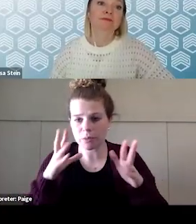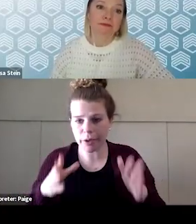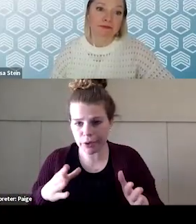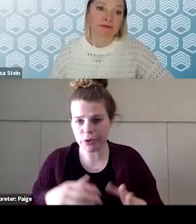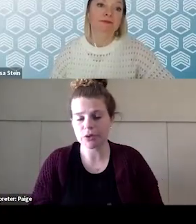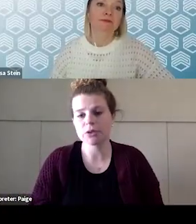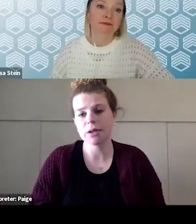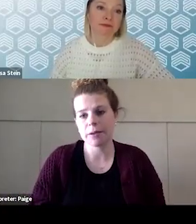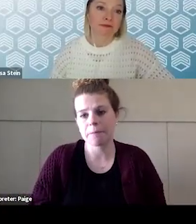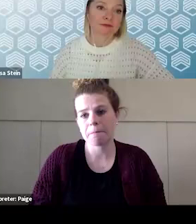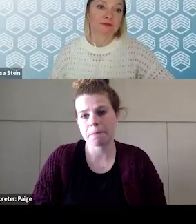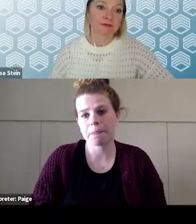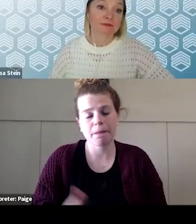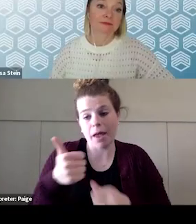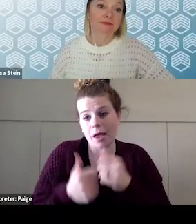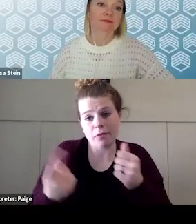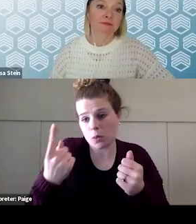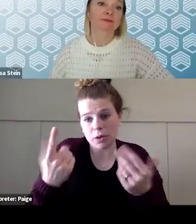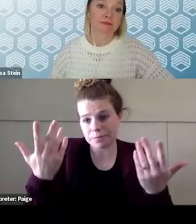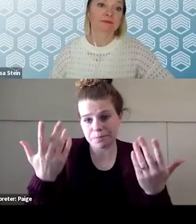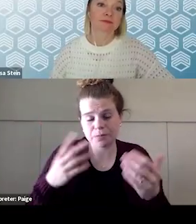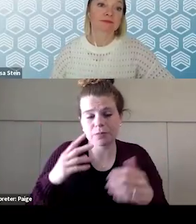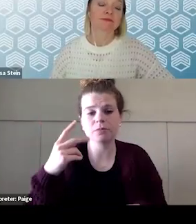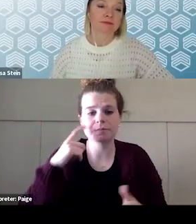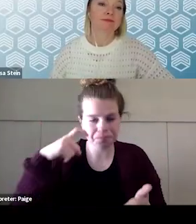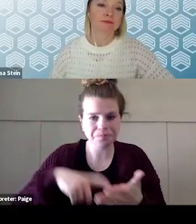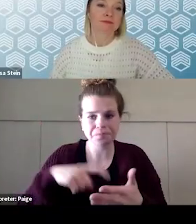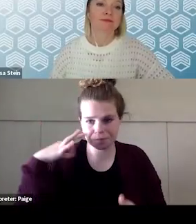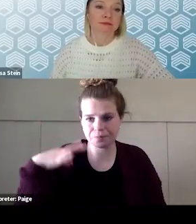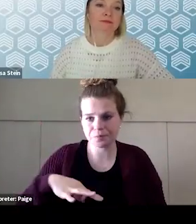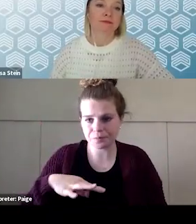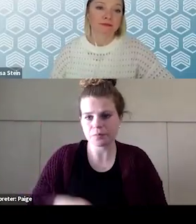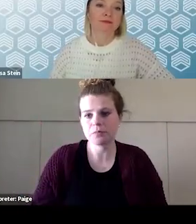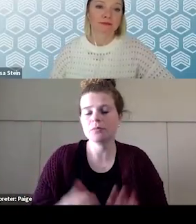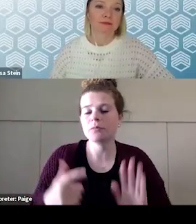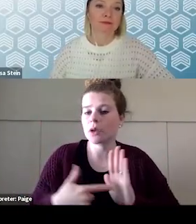and just everyone sees that benefit. And so show them the data